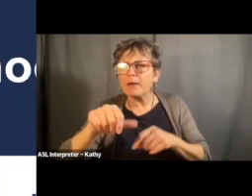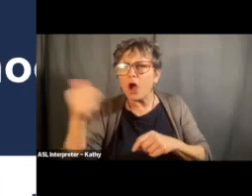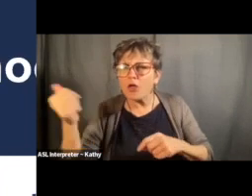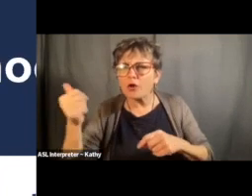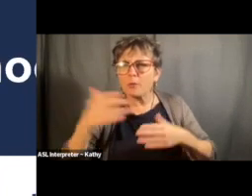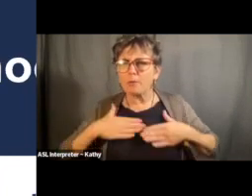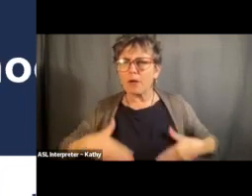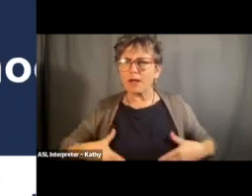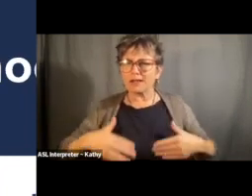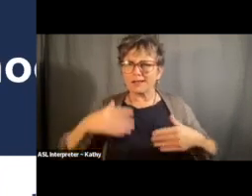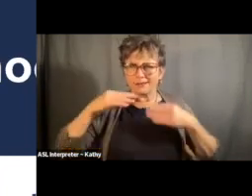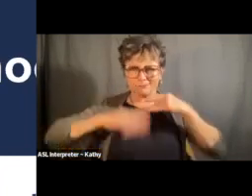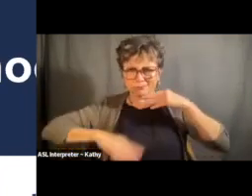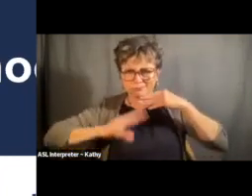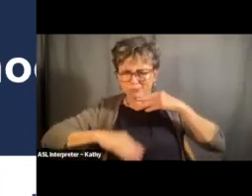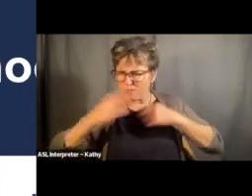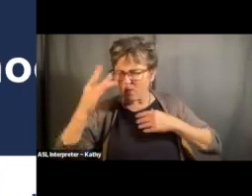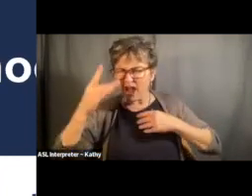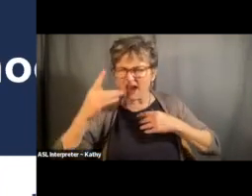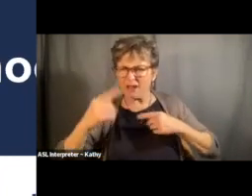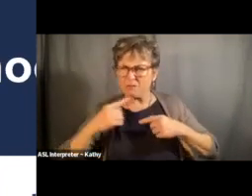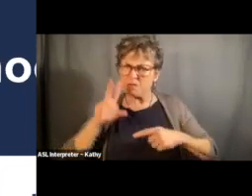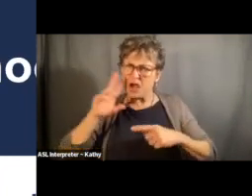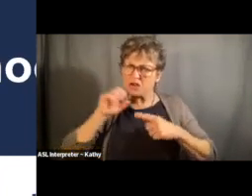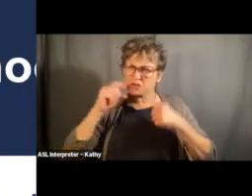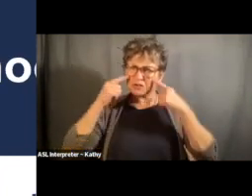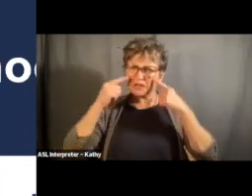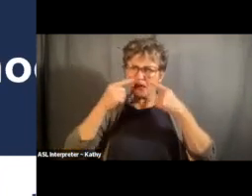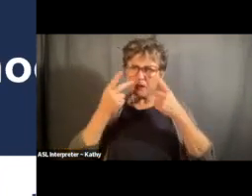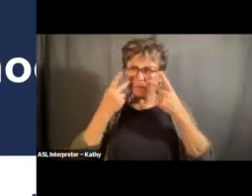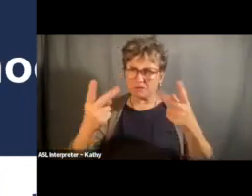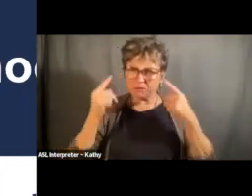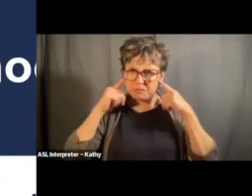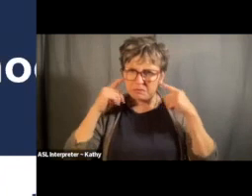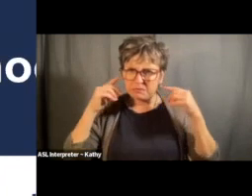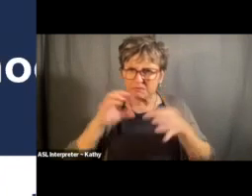fully characterized that researchers have only asked about certain systems and they've left out